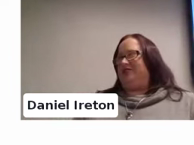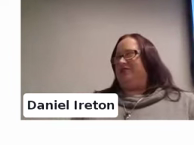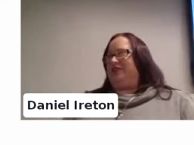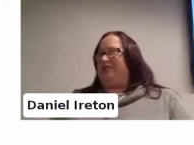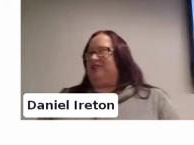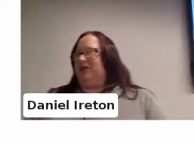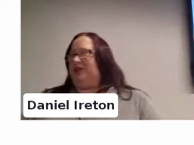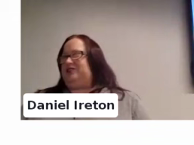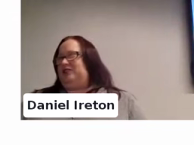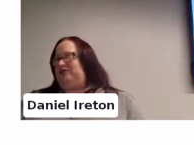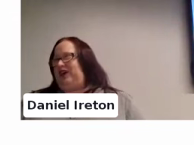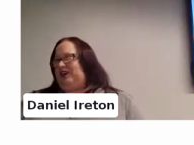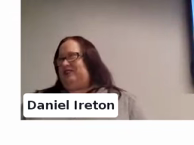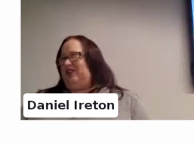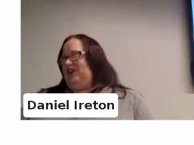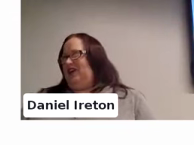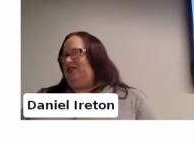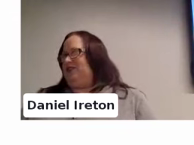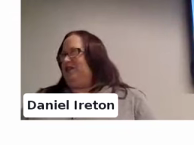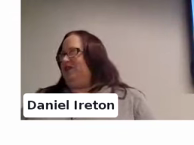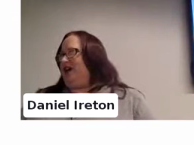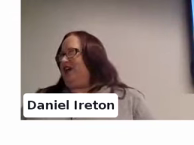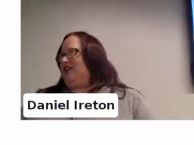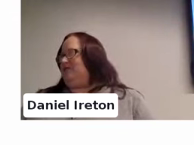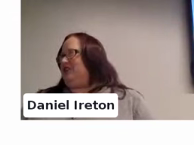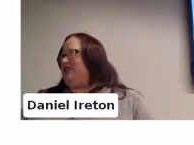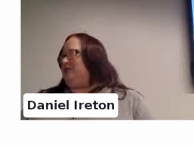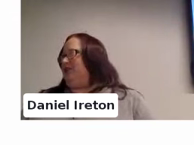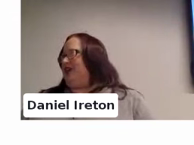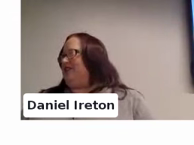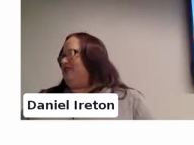So here around couple of our sample game descriptions. I will go ahead and read them in interest of accessibility.